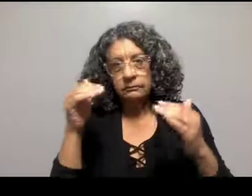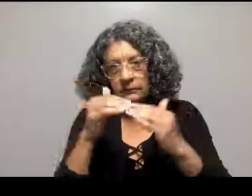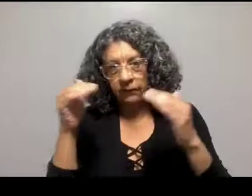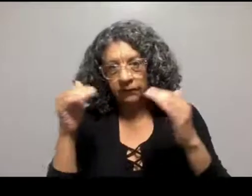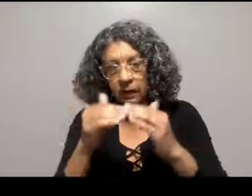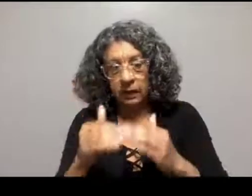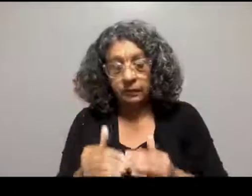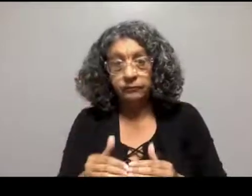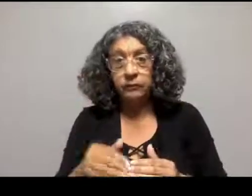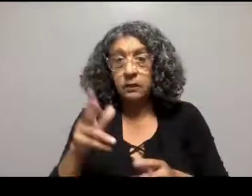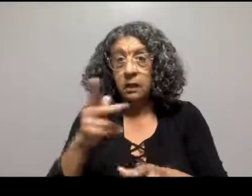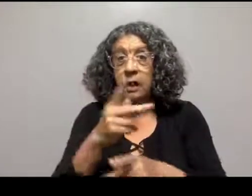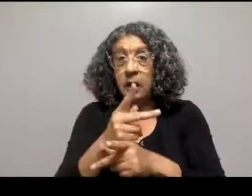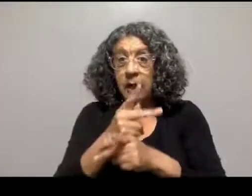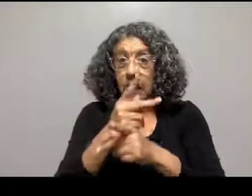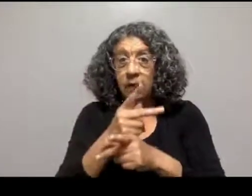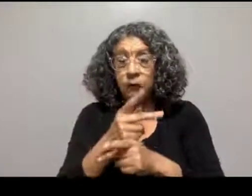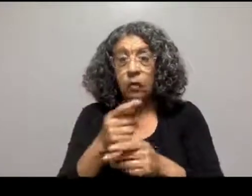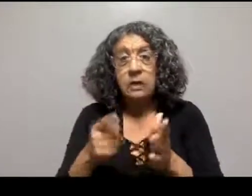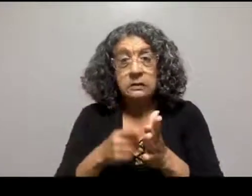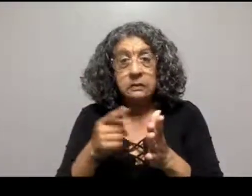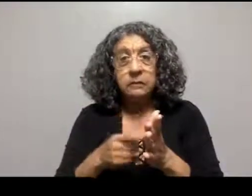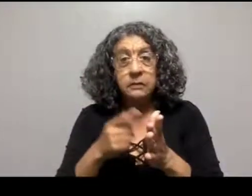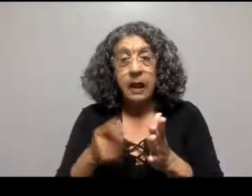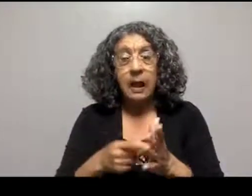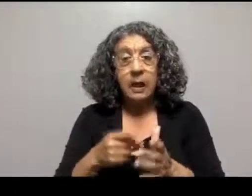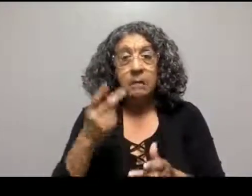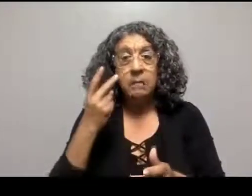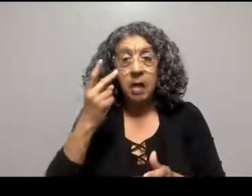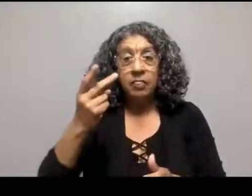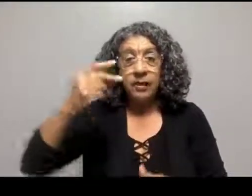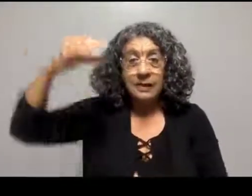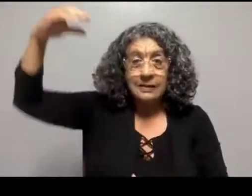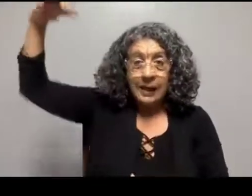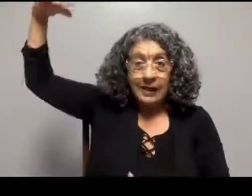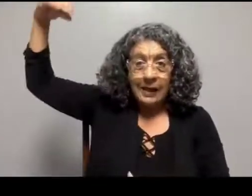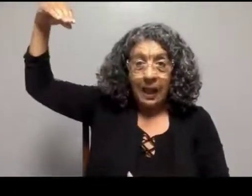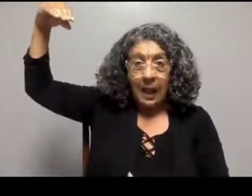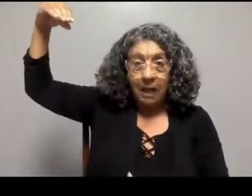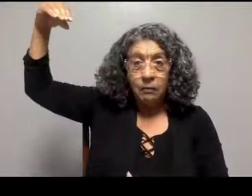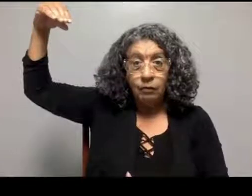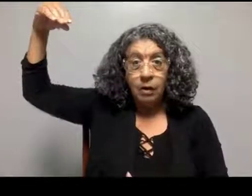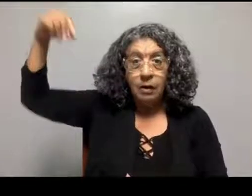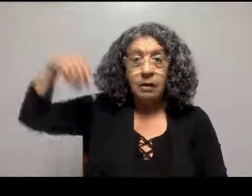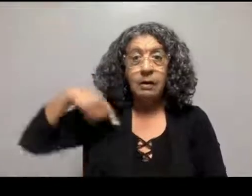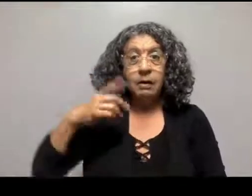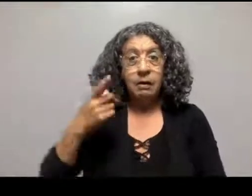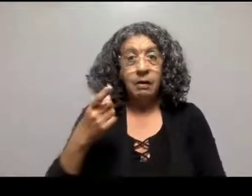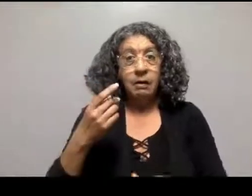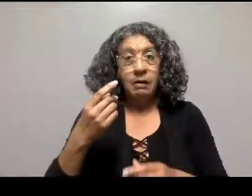a lot. That's not fair be careful there sometimes there's cameras